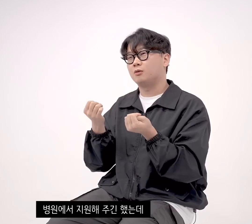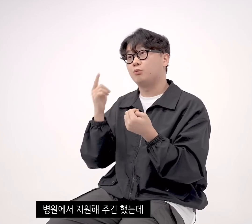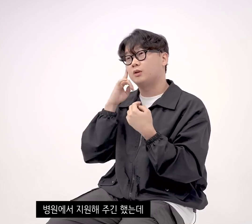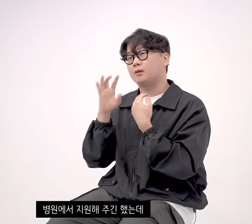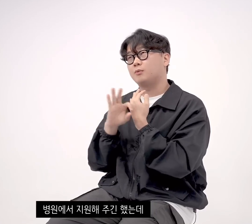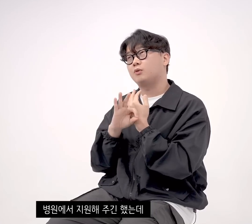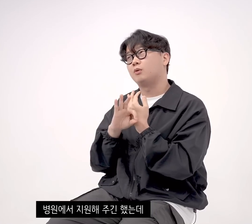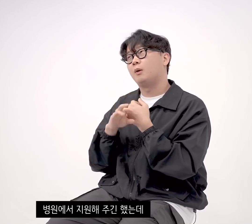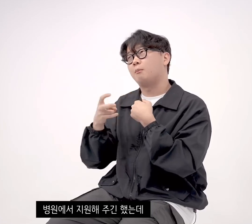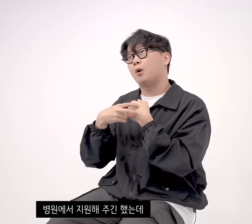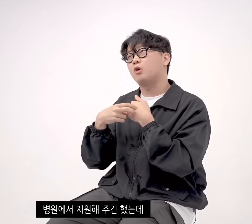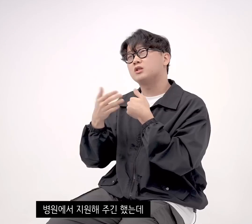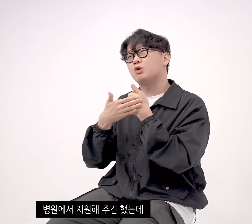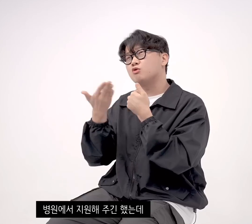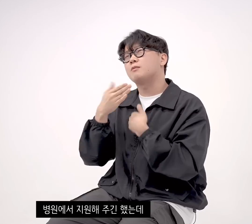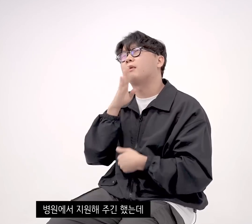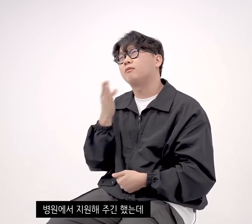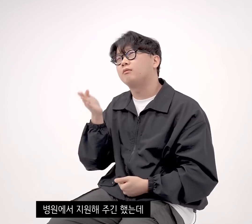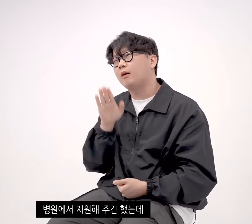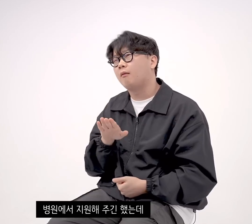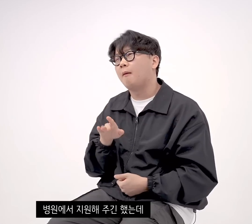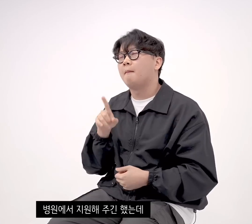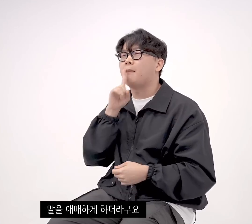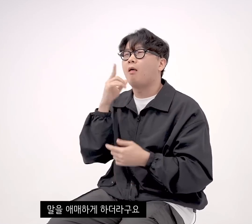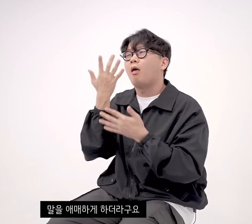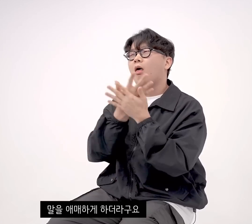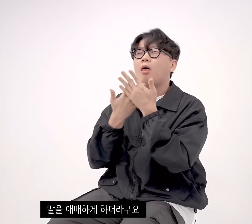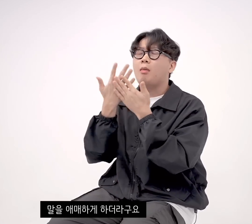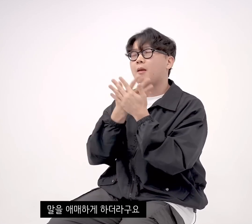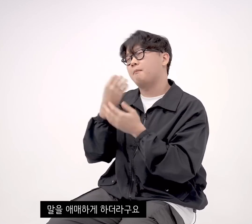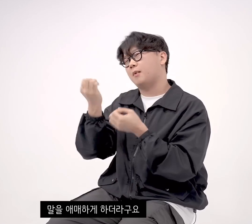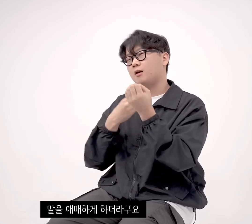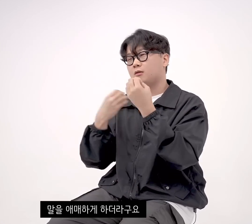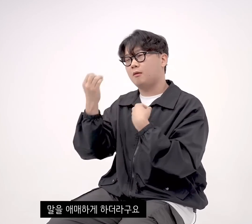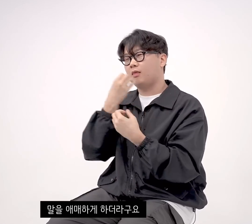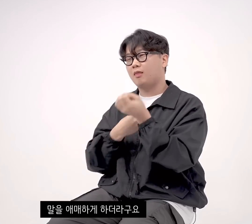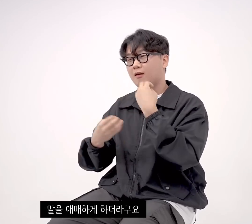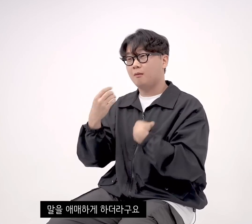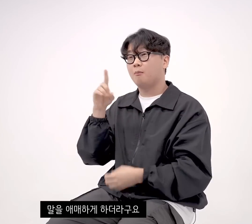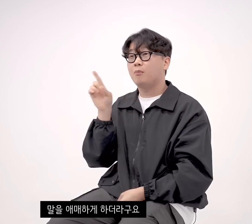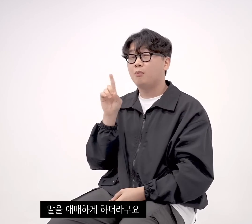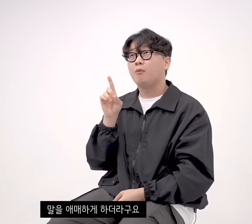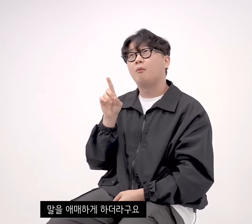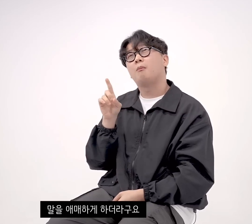The hospital provided support, but they spoke vaguely.